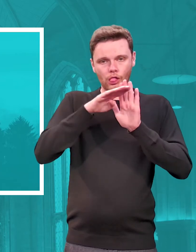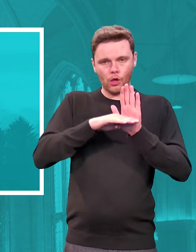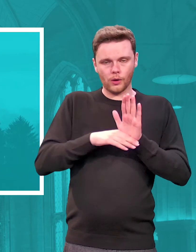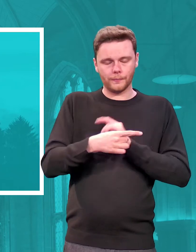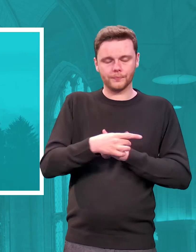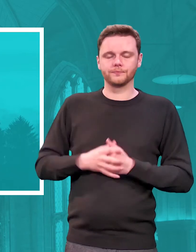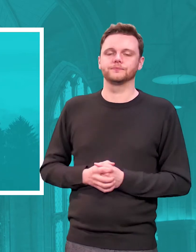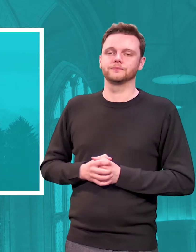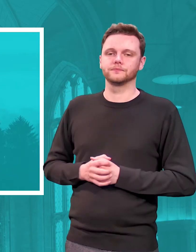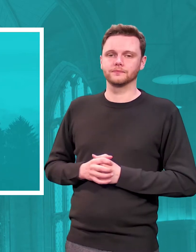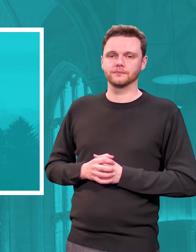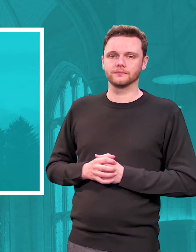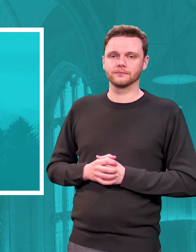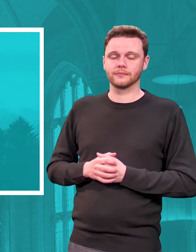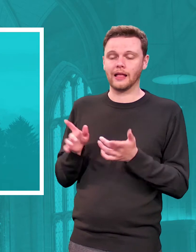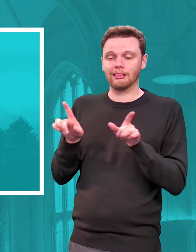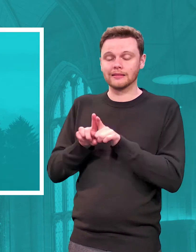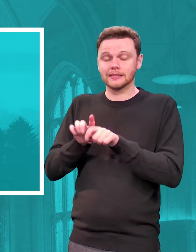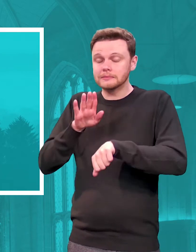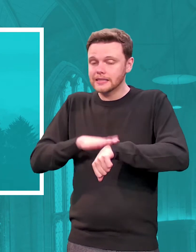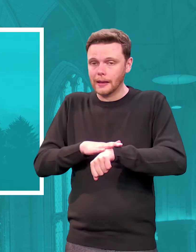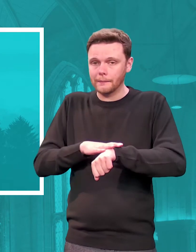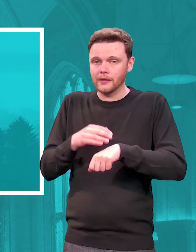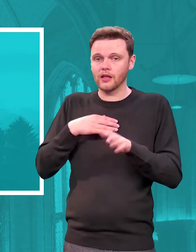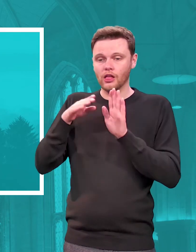At the same time, the rules on intrusion are relaxed